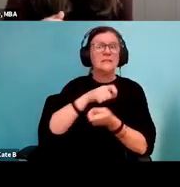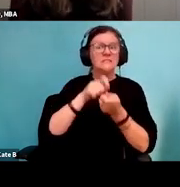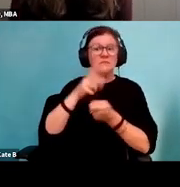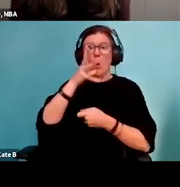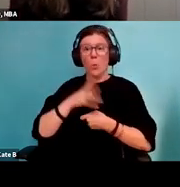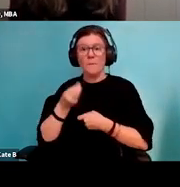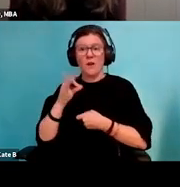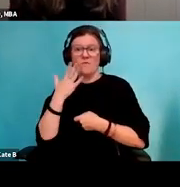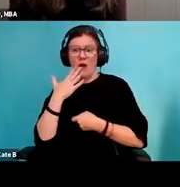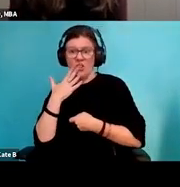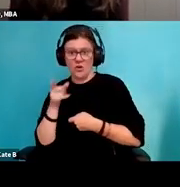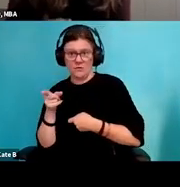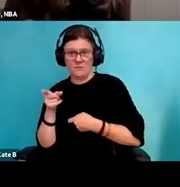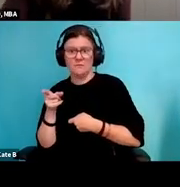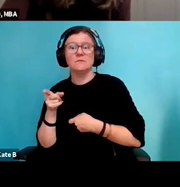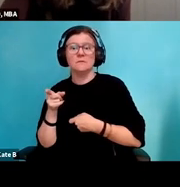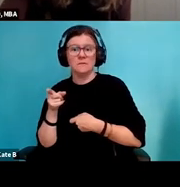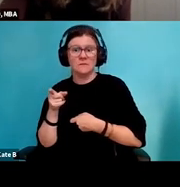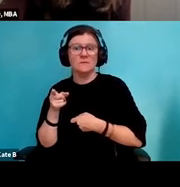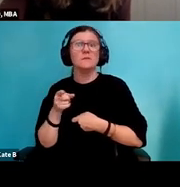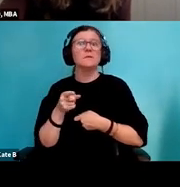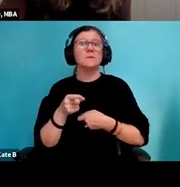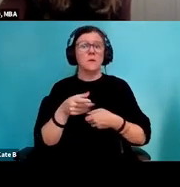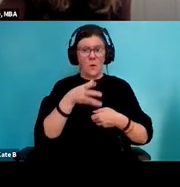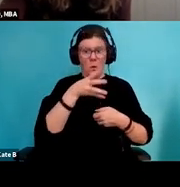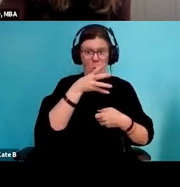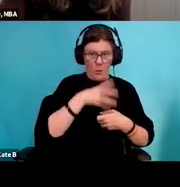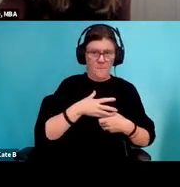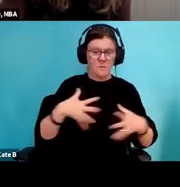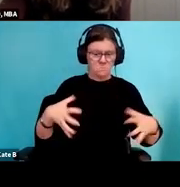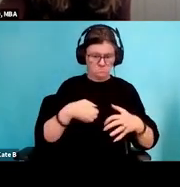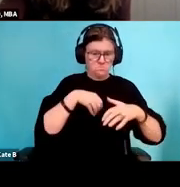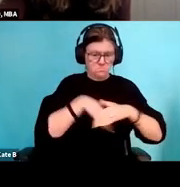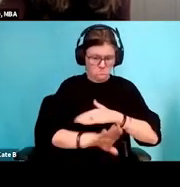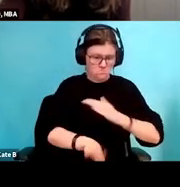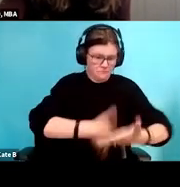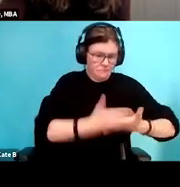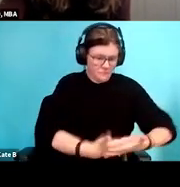we are seeing improved outcomes because doula are often providing support during the whole